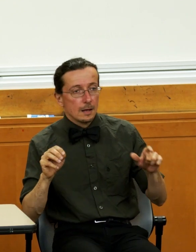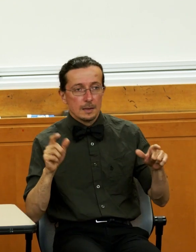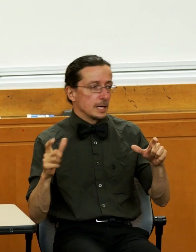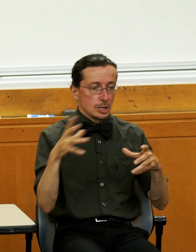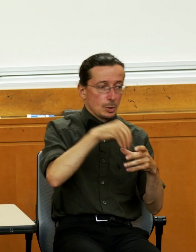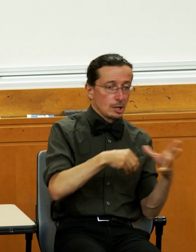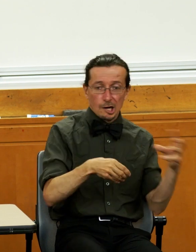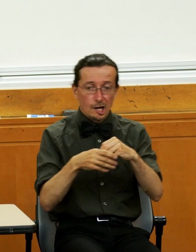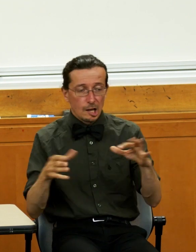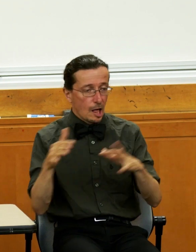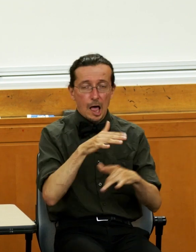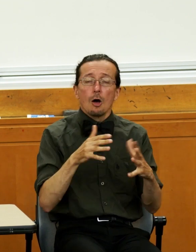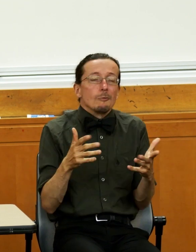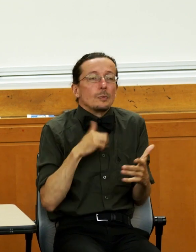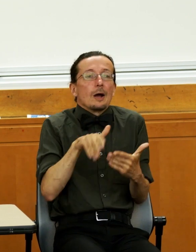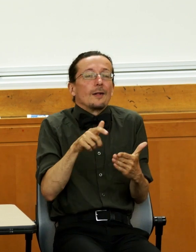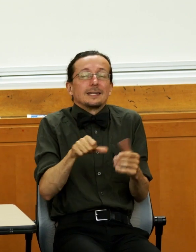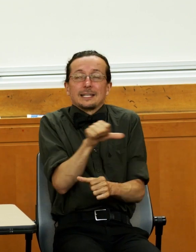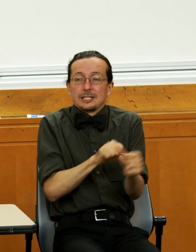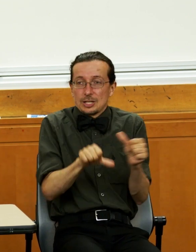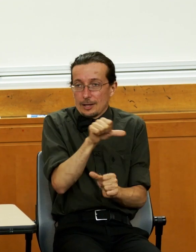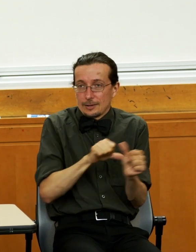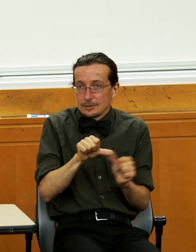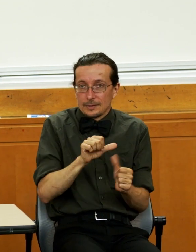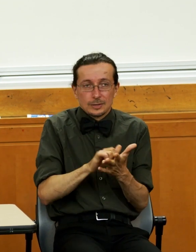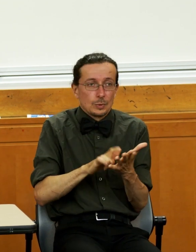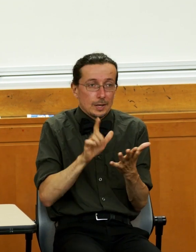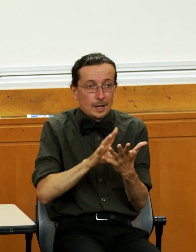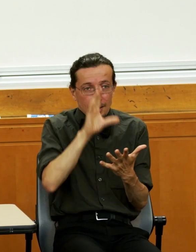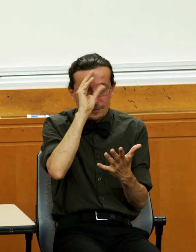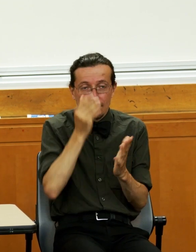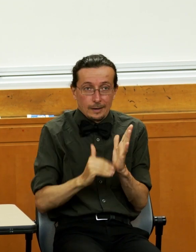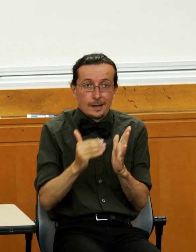We all need one another and that's something that I've learned repeatedly in my work as an advocate;